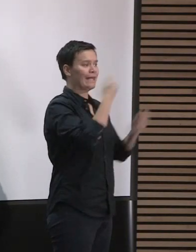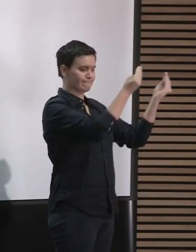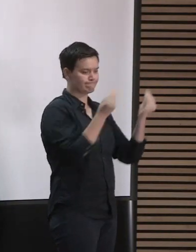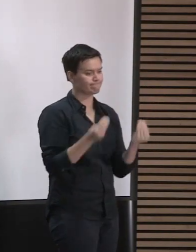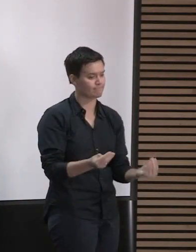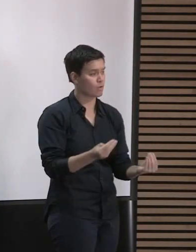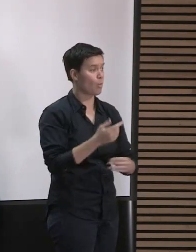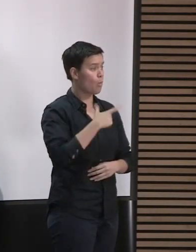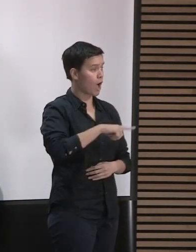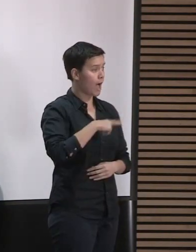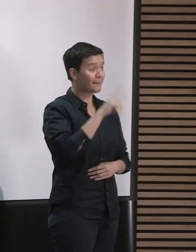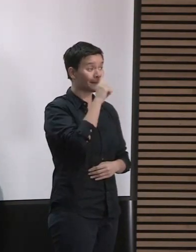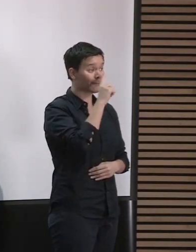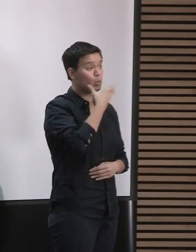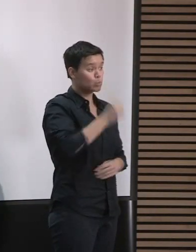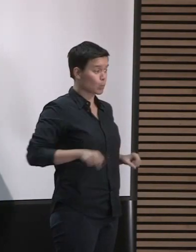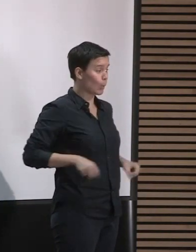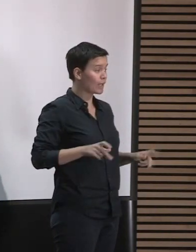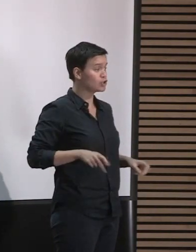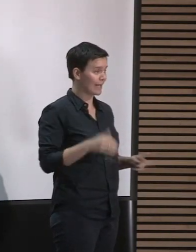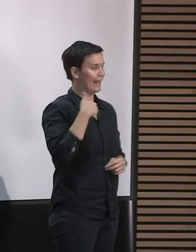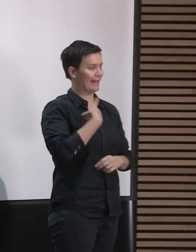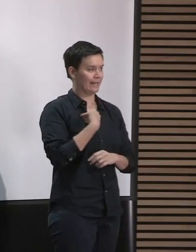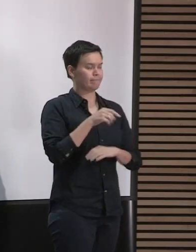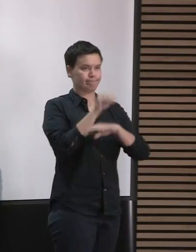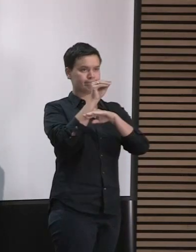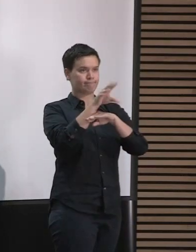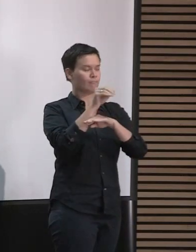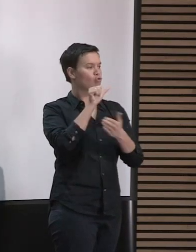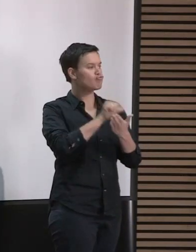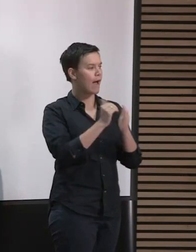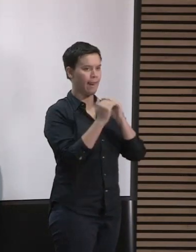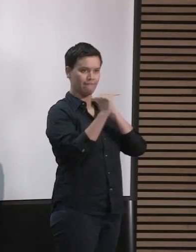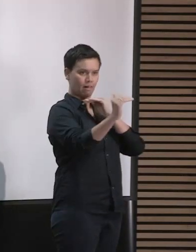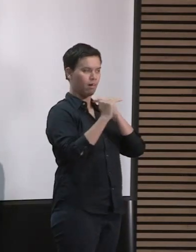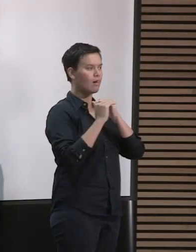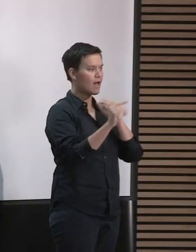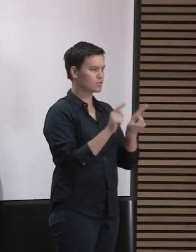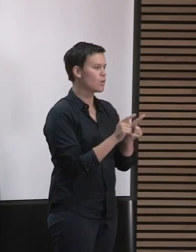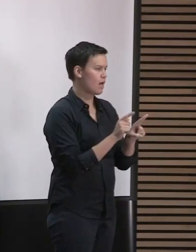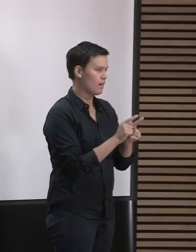wheelchairs and make sure there is a code that is no